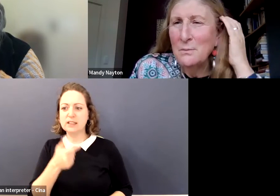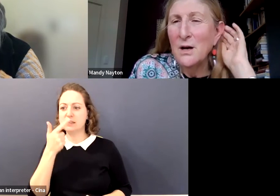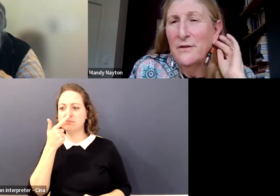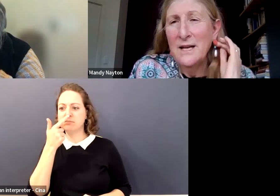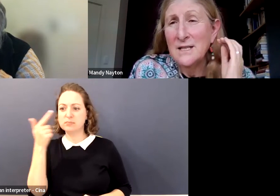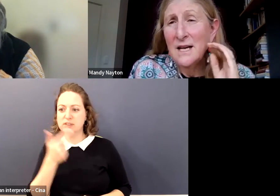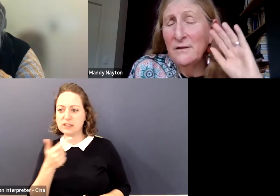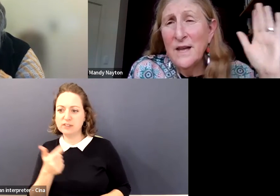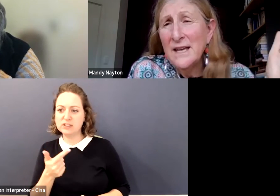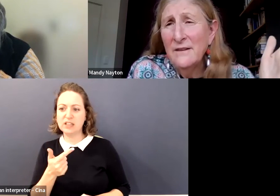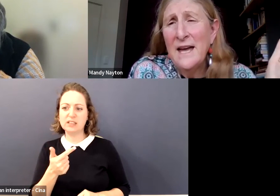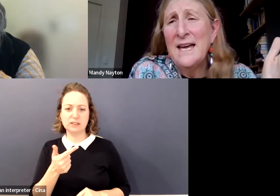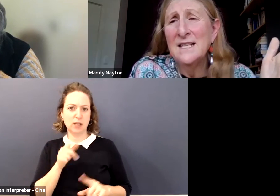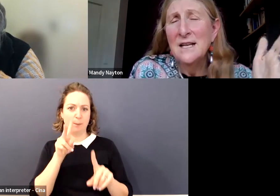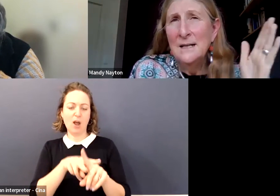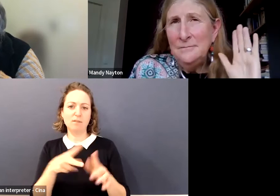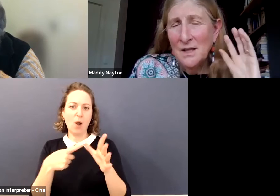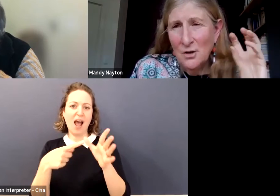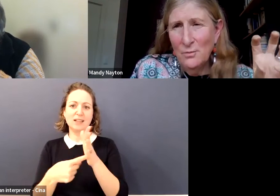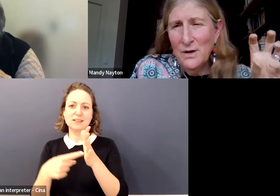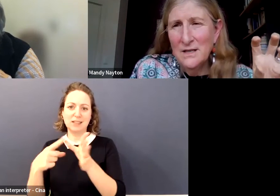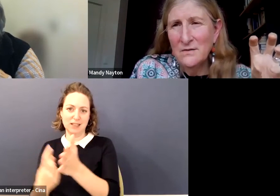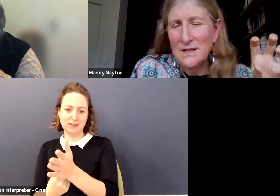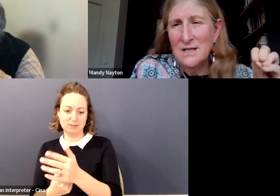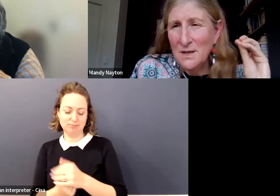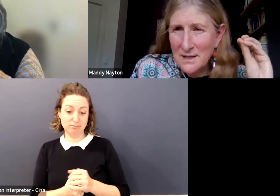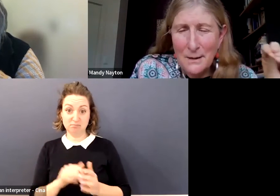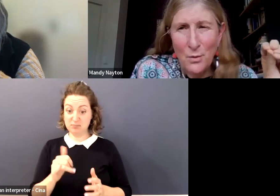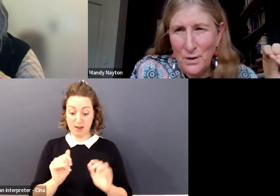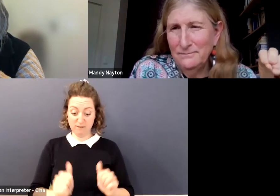applying for .... If they have had a comprehensive assessment at some point,